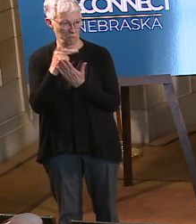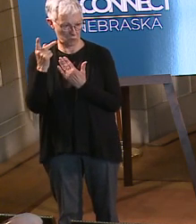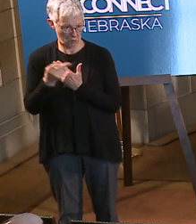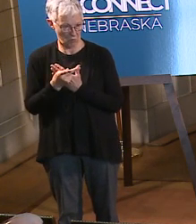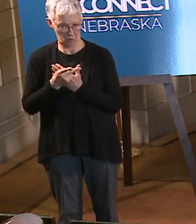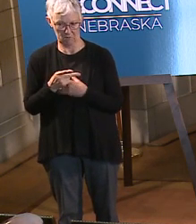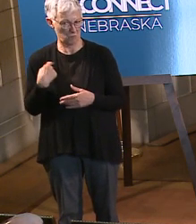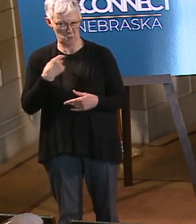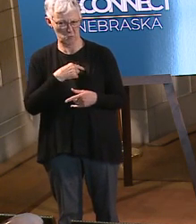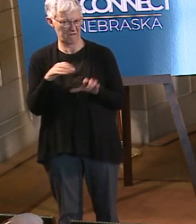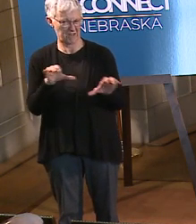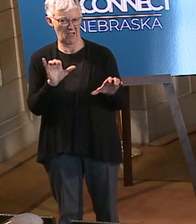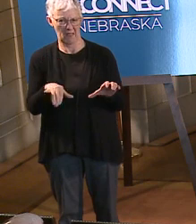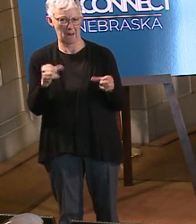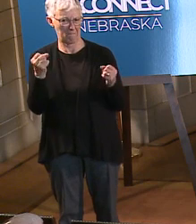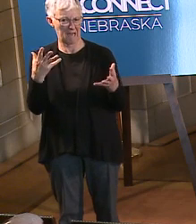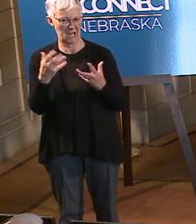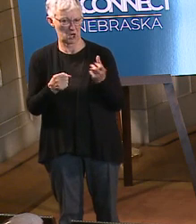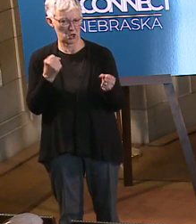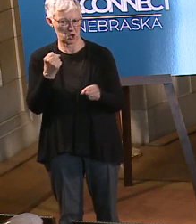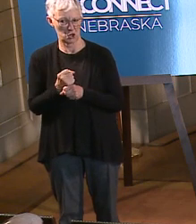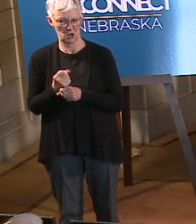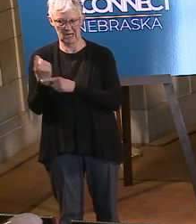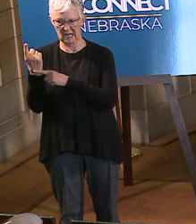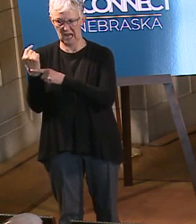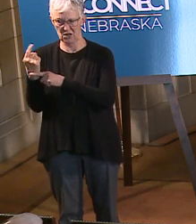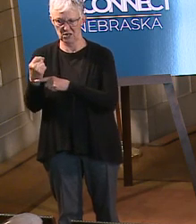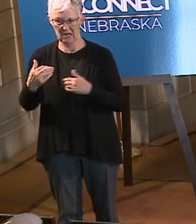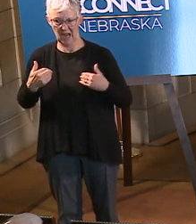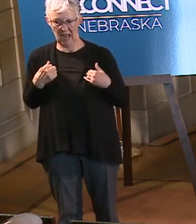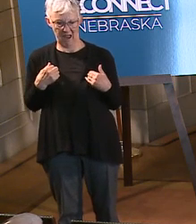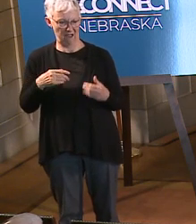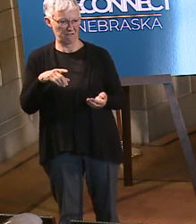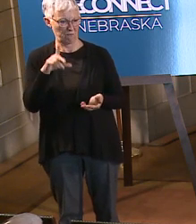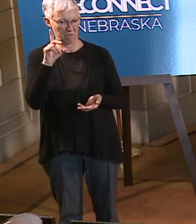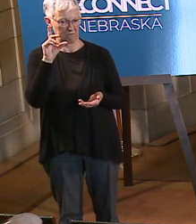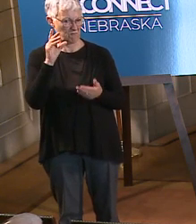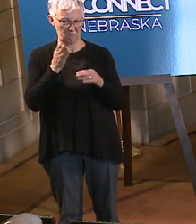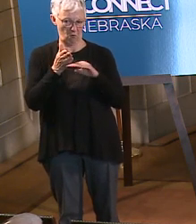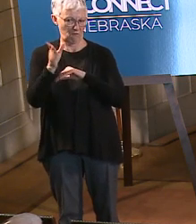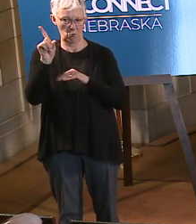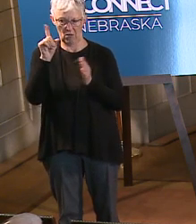RICKS HERE TO TALK ABOUT THE NEBRASKA PASSPORT PROGRAM. IT'S SOMETHING THE DEPARTMENT OF TOURISM HAS DONE FOR A NUMBER OF